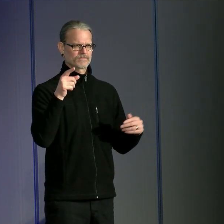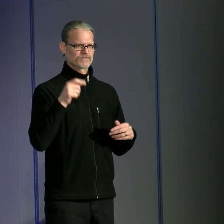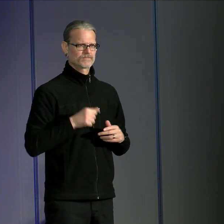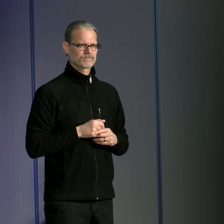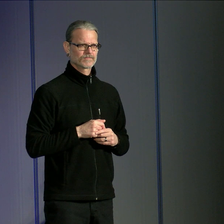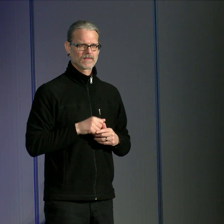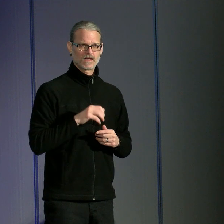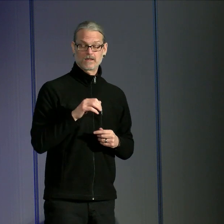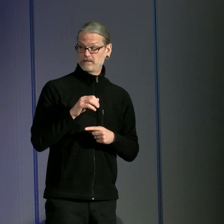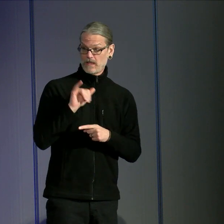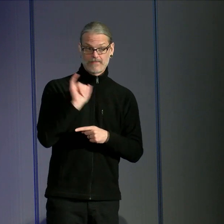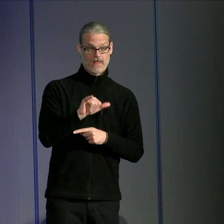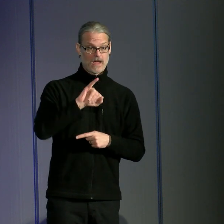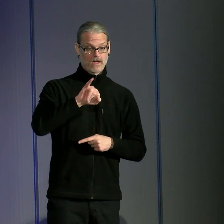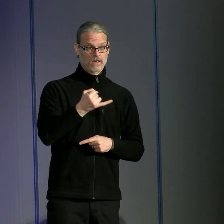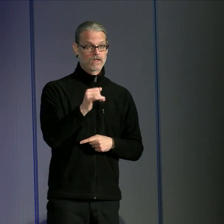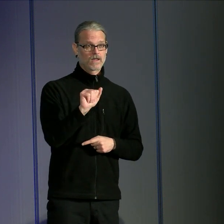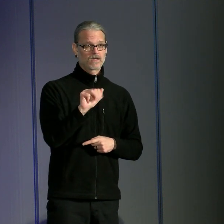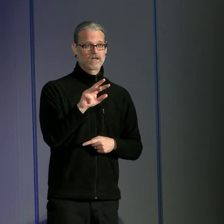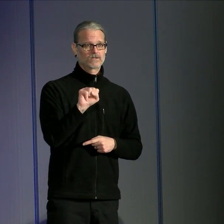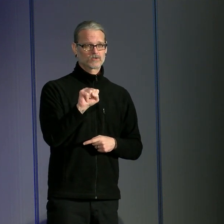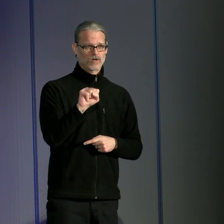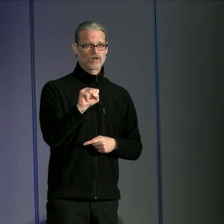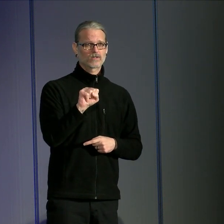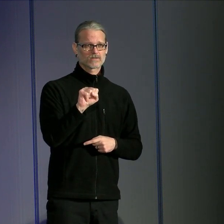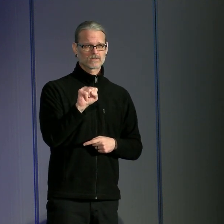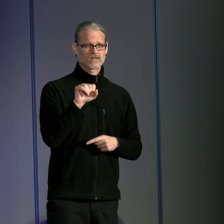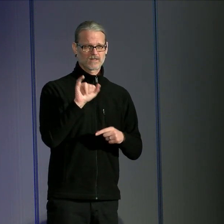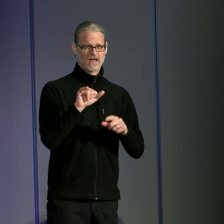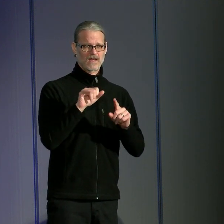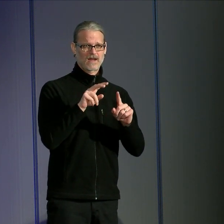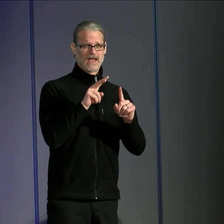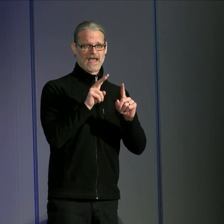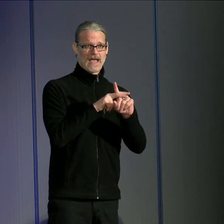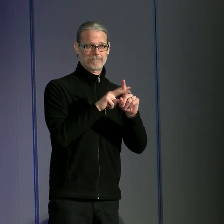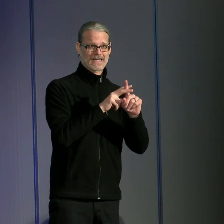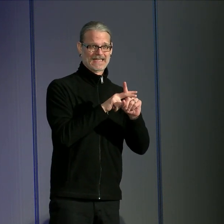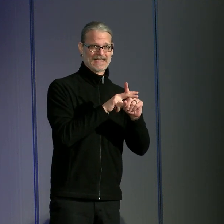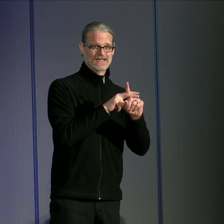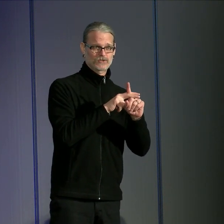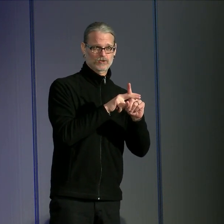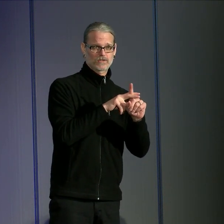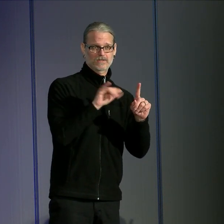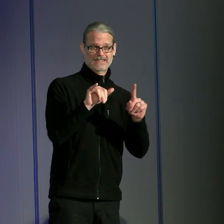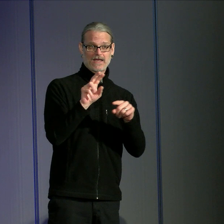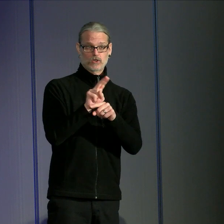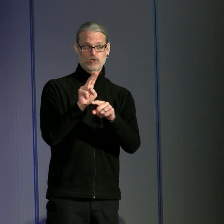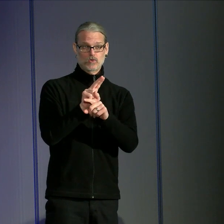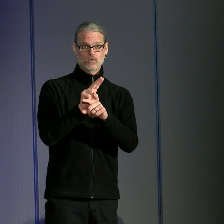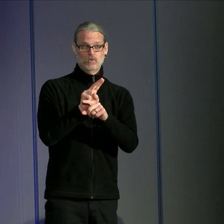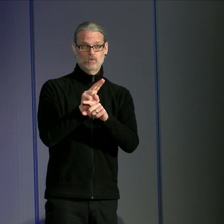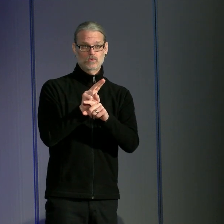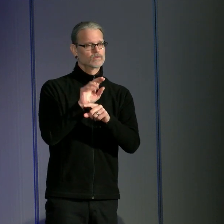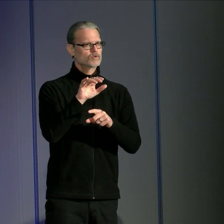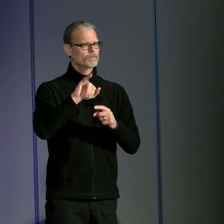[Away from mic] >> CHARLIE PIKE: Is the JAWS Connect used